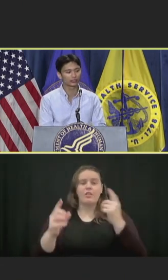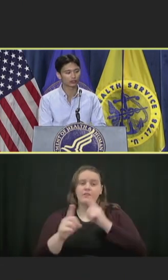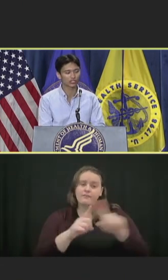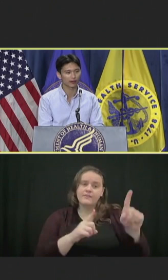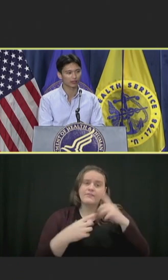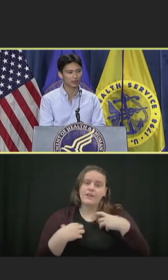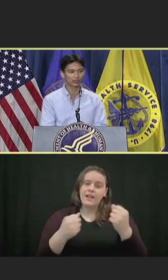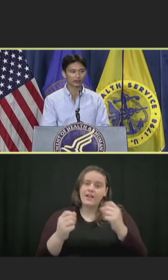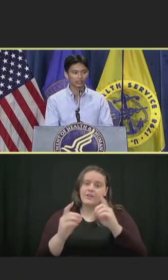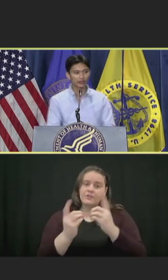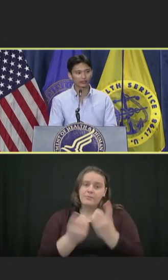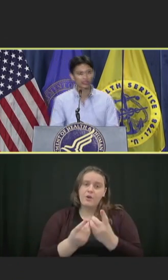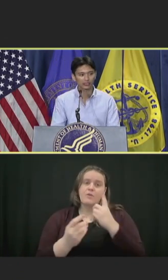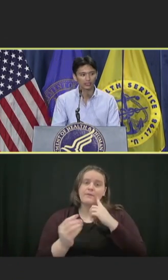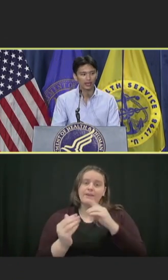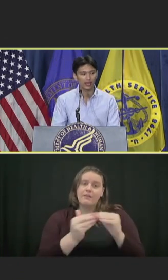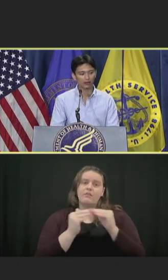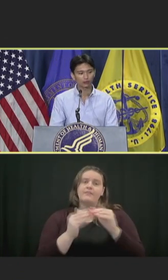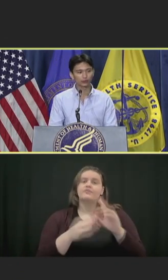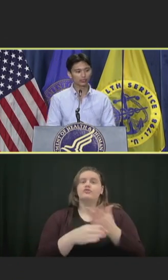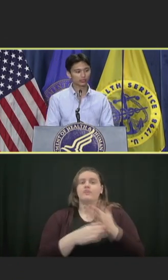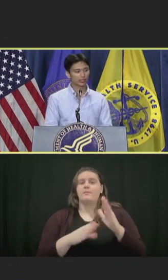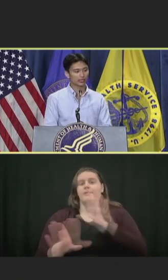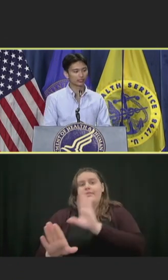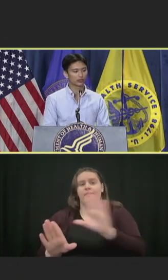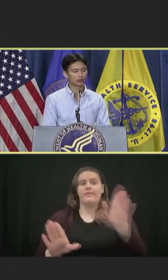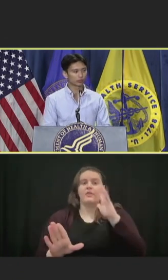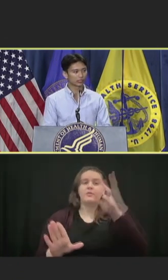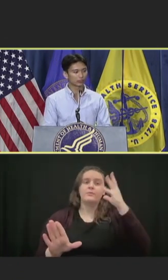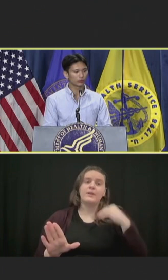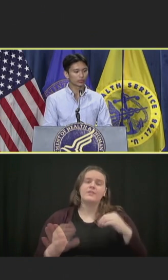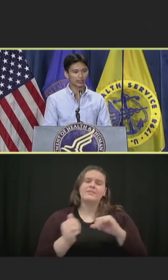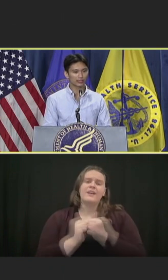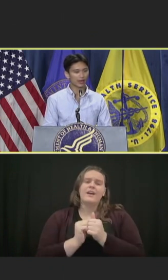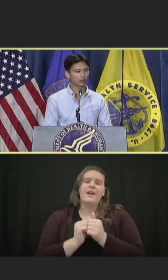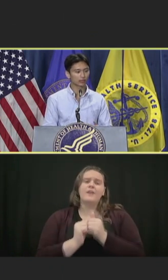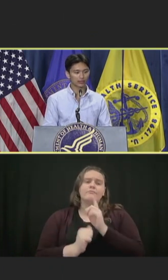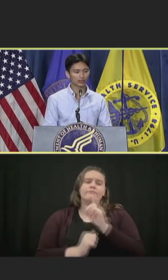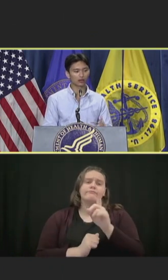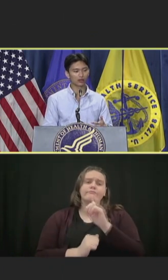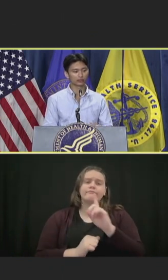sharing about their experiences. How do we, you know, really utilize and capitalize on, you know,